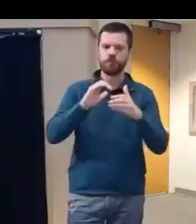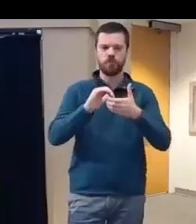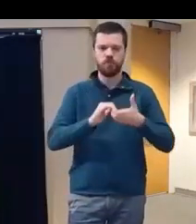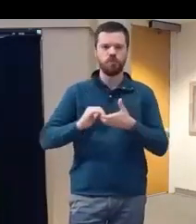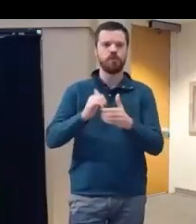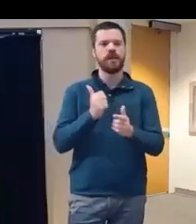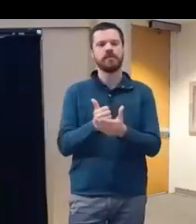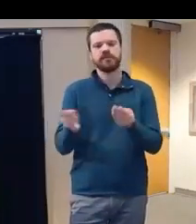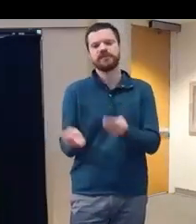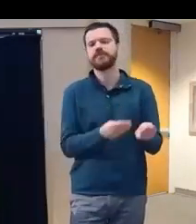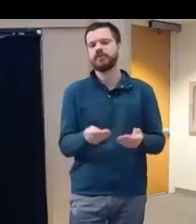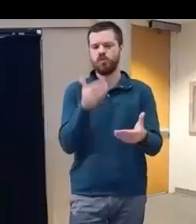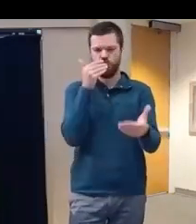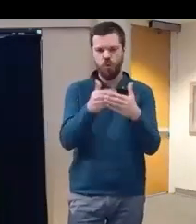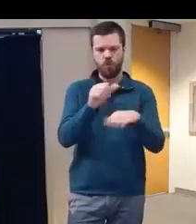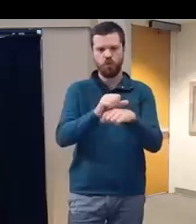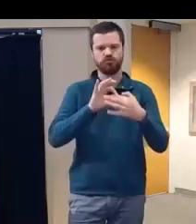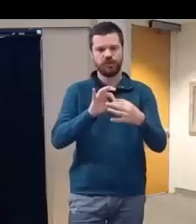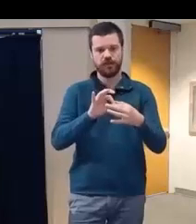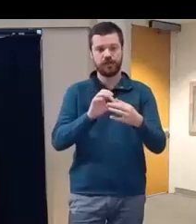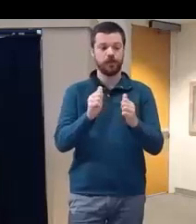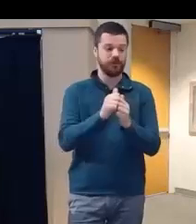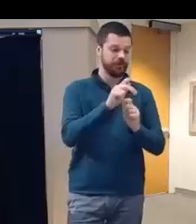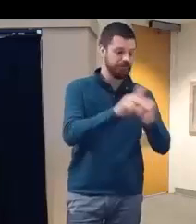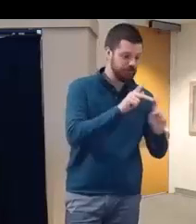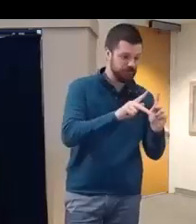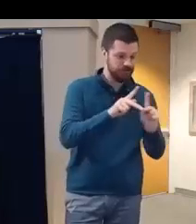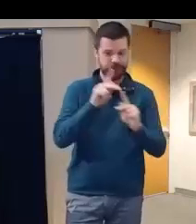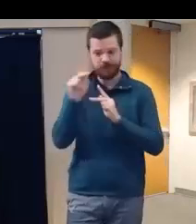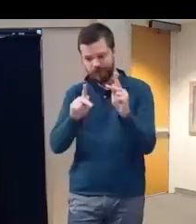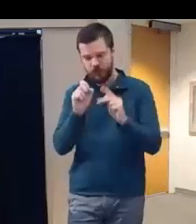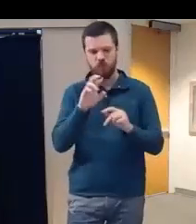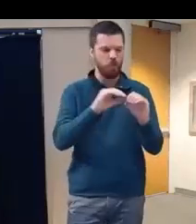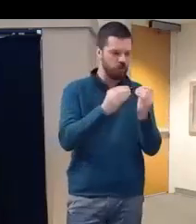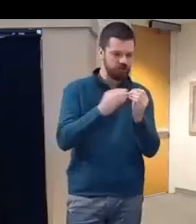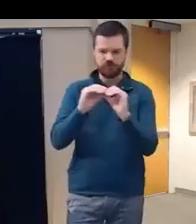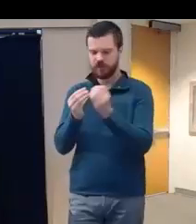facilitates a close working relationship between people or organizations it's someone who helps